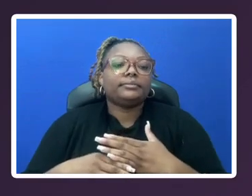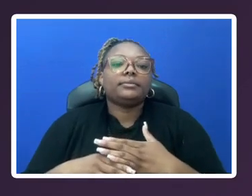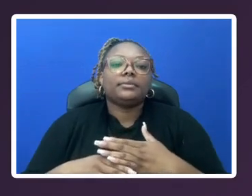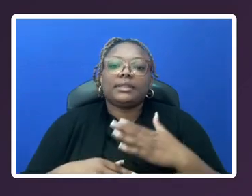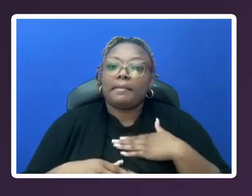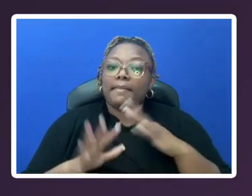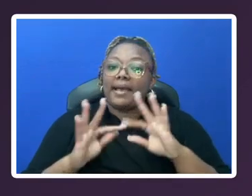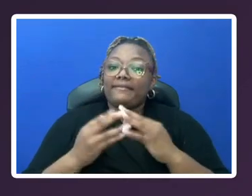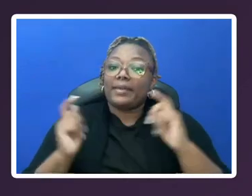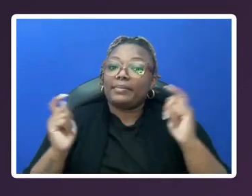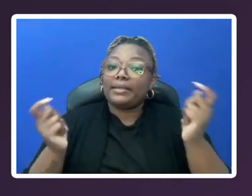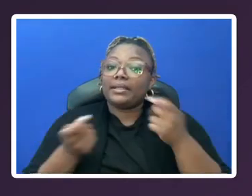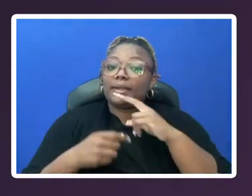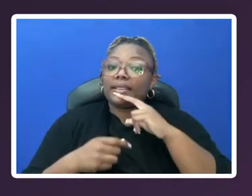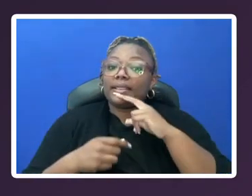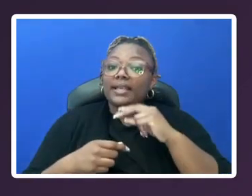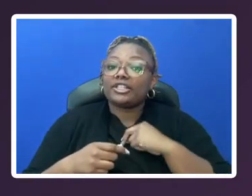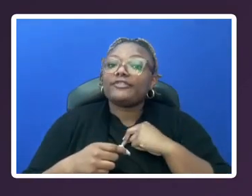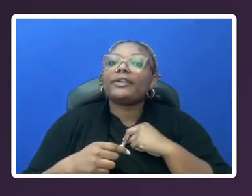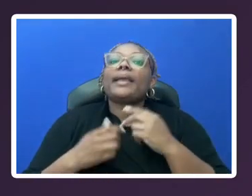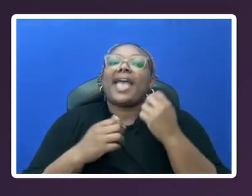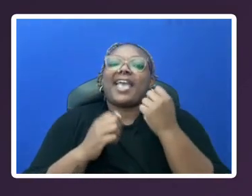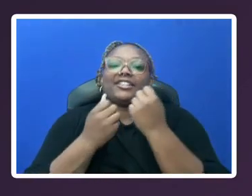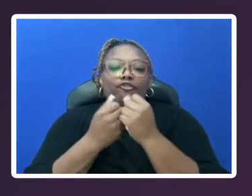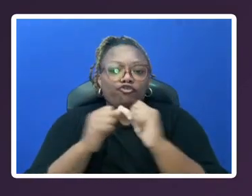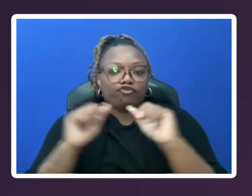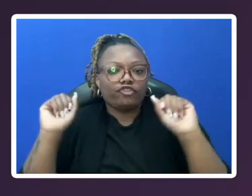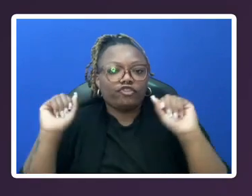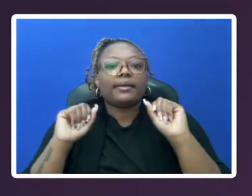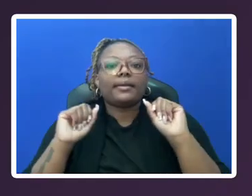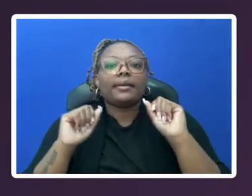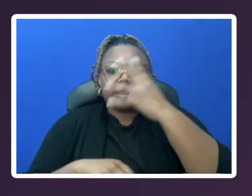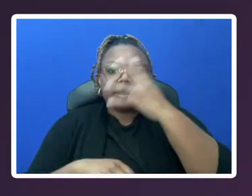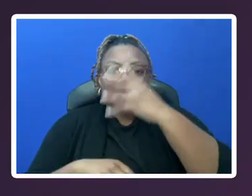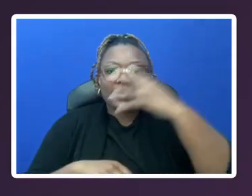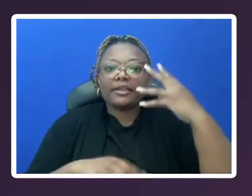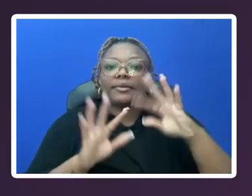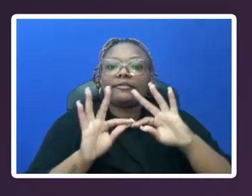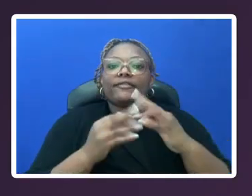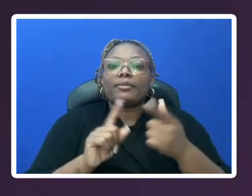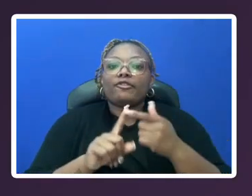sense of freedom of being an immigrant family from the Caribbean. We see Thanksgiving Day as a day